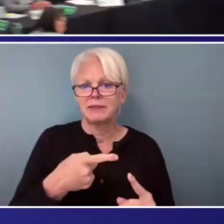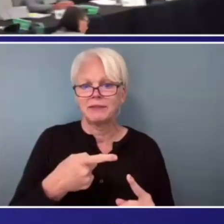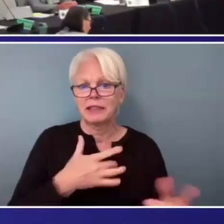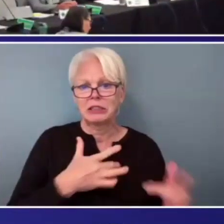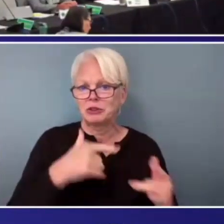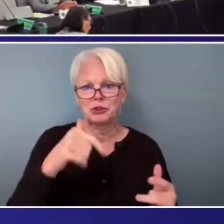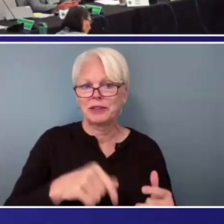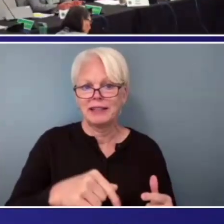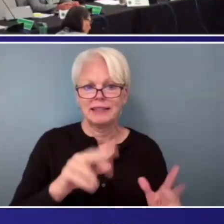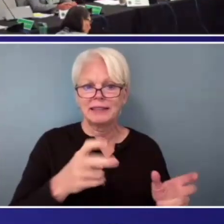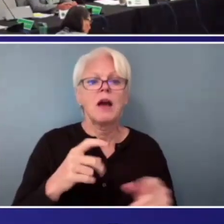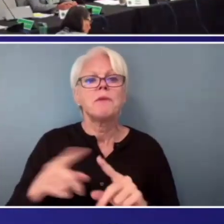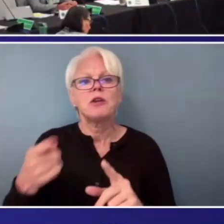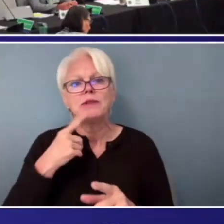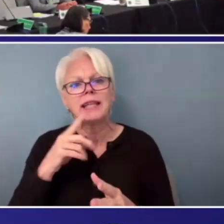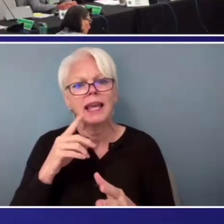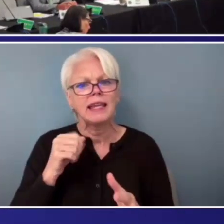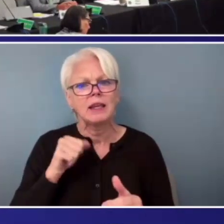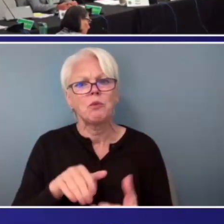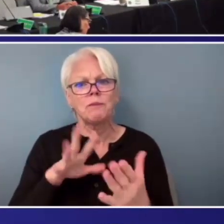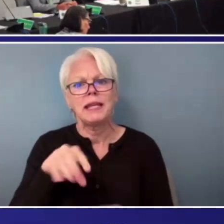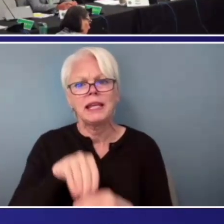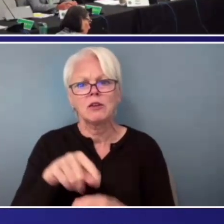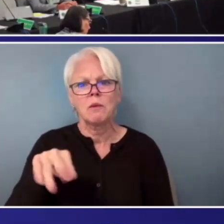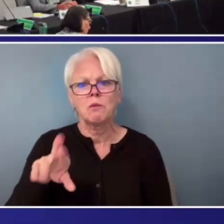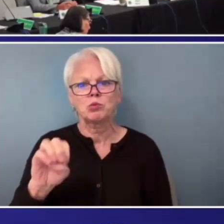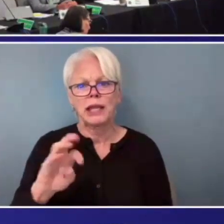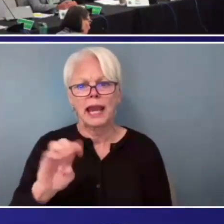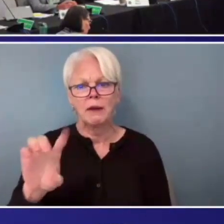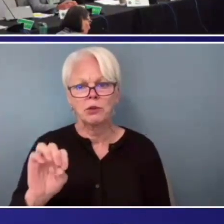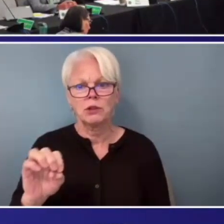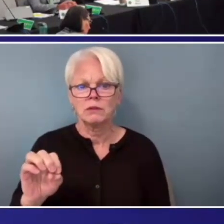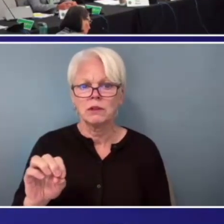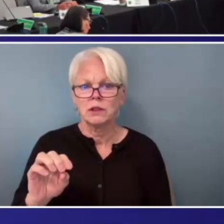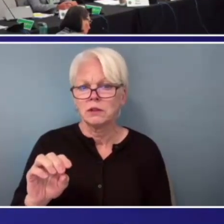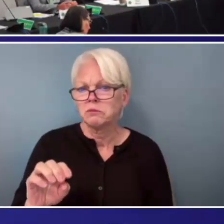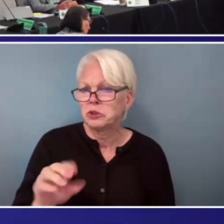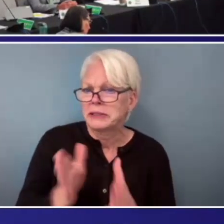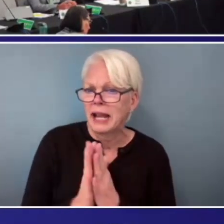addressed in the preamble, clarification, do we vote on the preamble? No, okay.